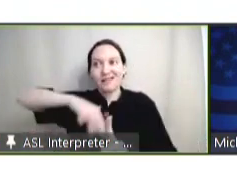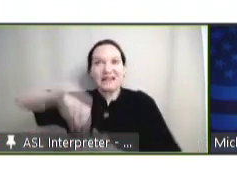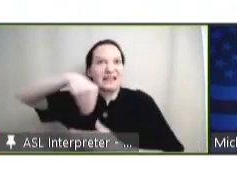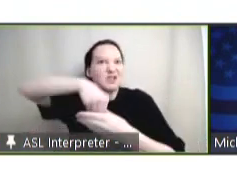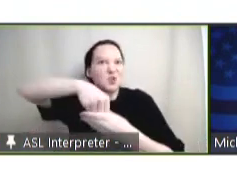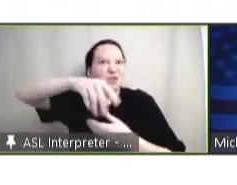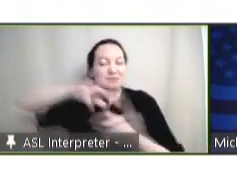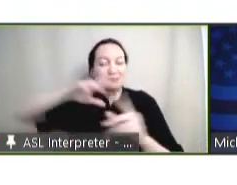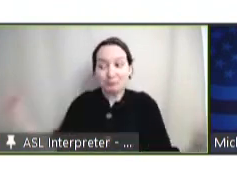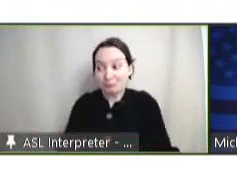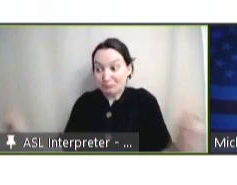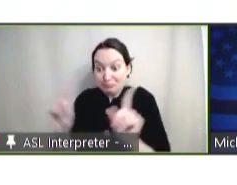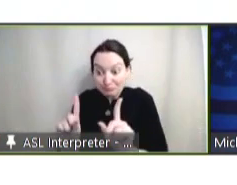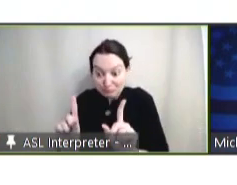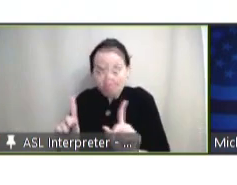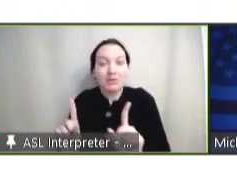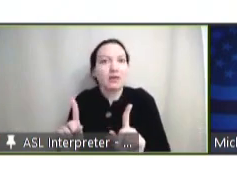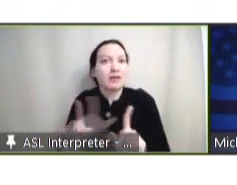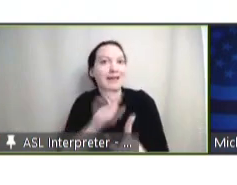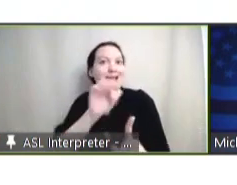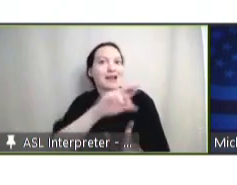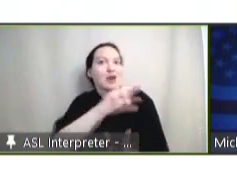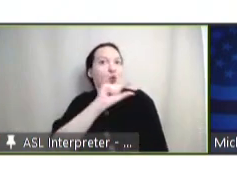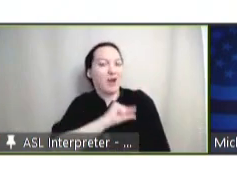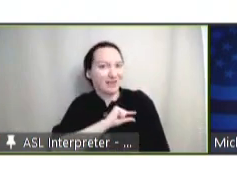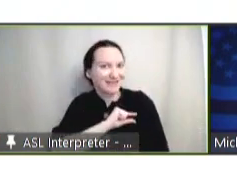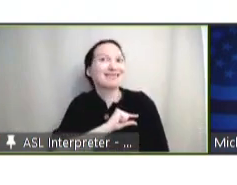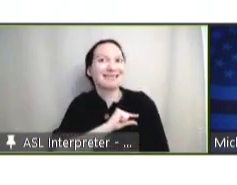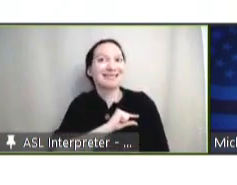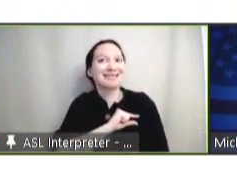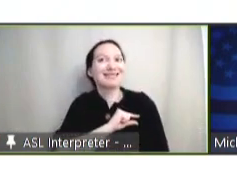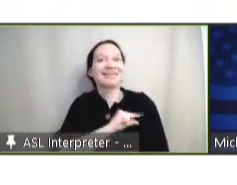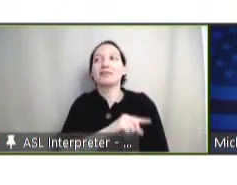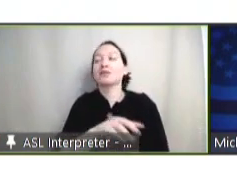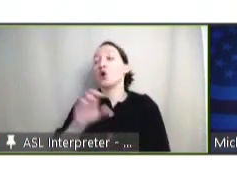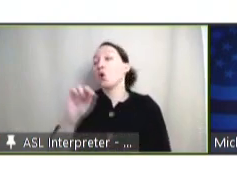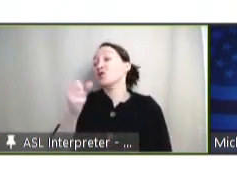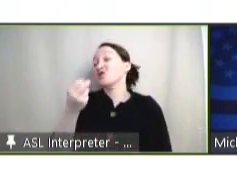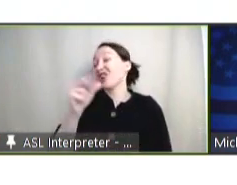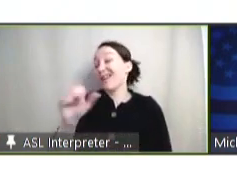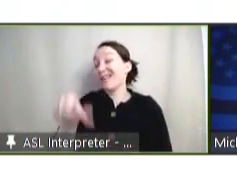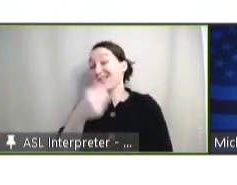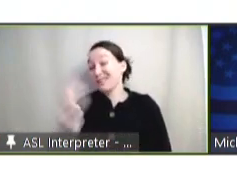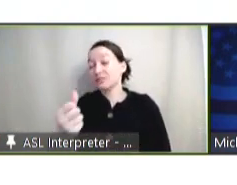proximity is addressed the air quality, and I know that OSHA and others have had that on the list as